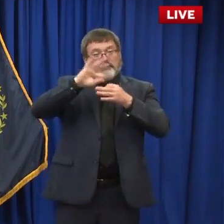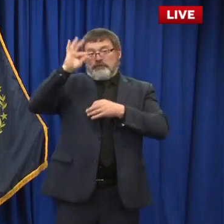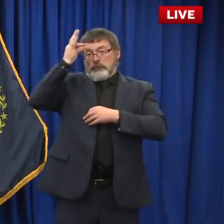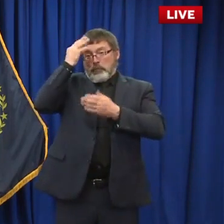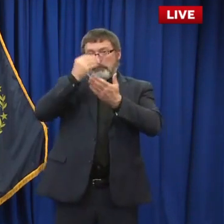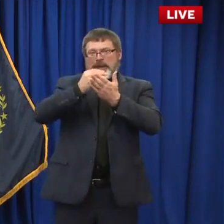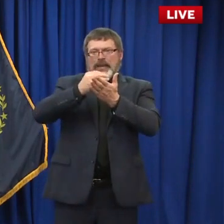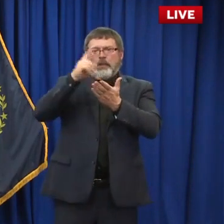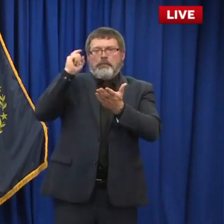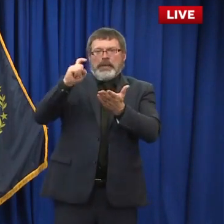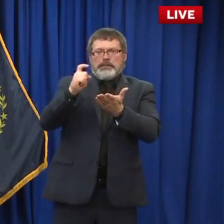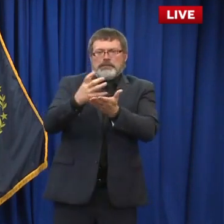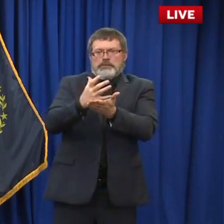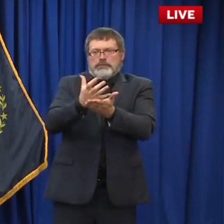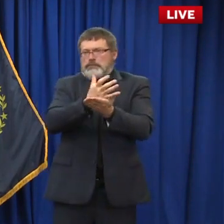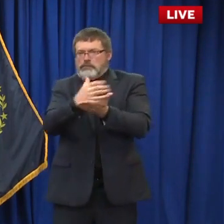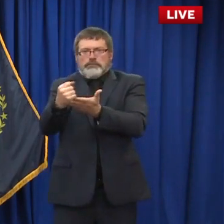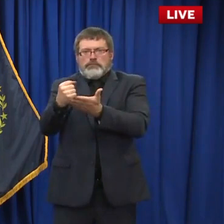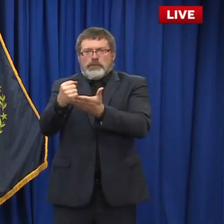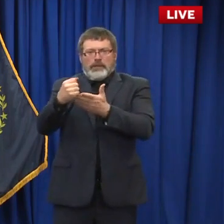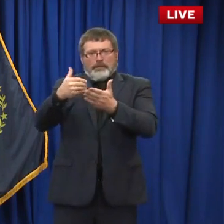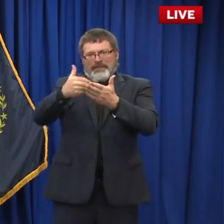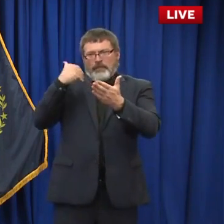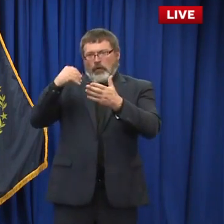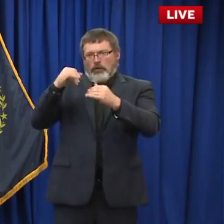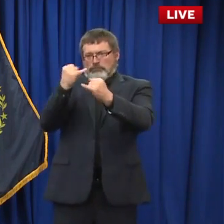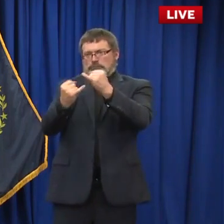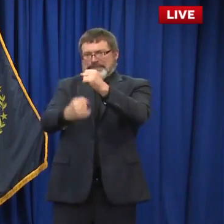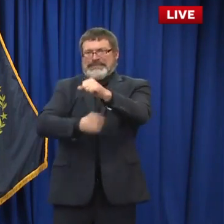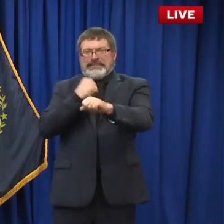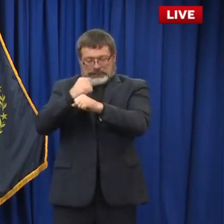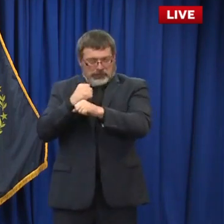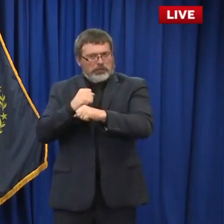LIKE THEY SAID YOU HAVE TO GET THIS MONEY OUT, IT'S RELIEF MONEY, GET IT OUT QUICKLY.